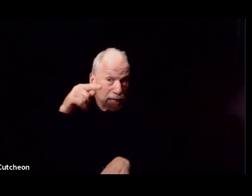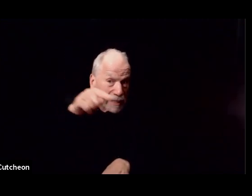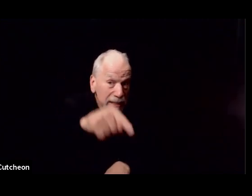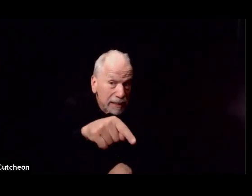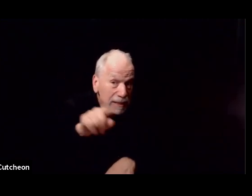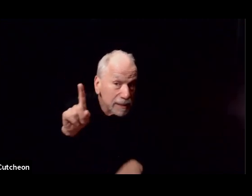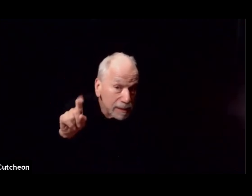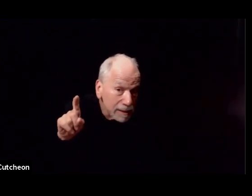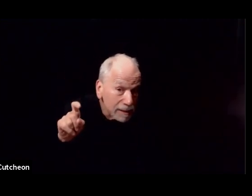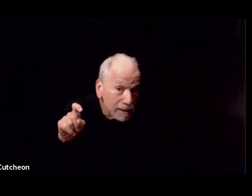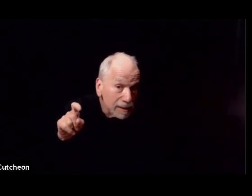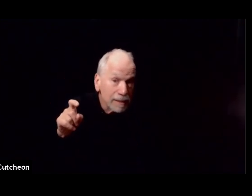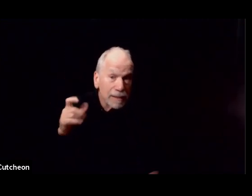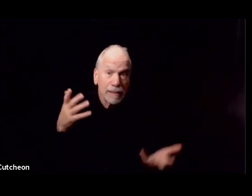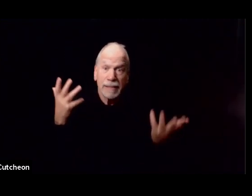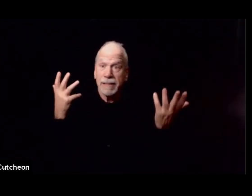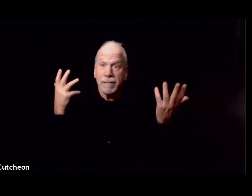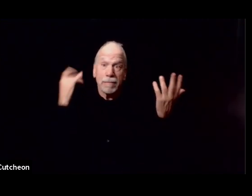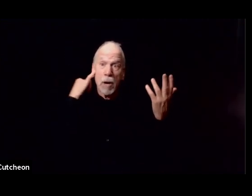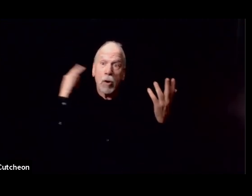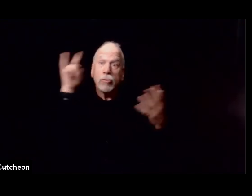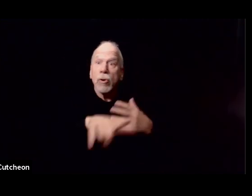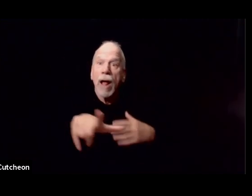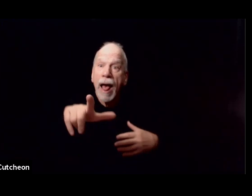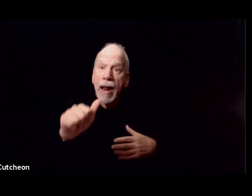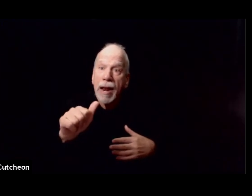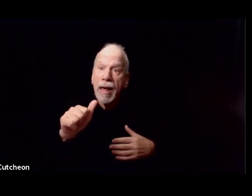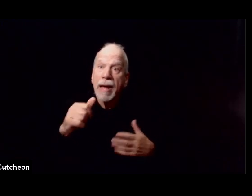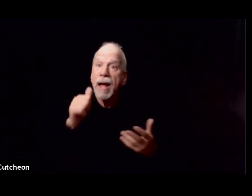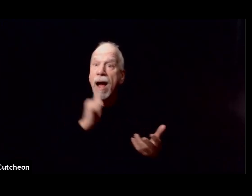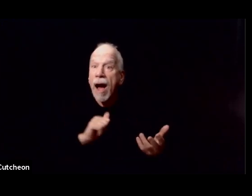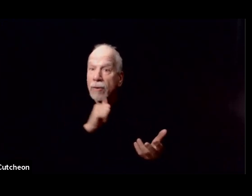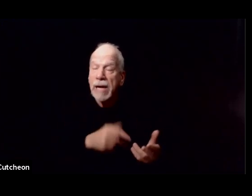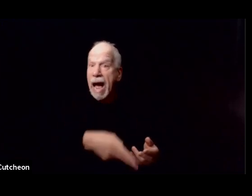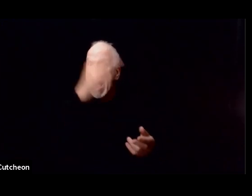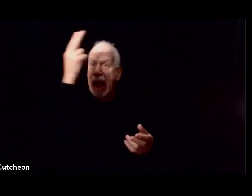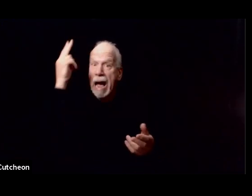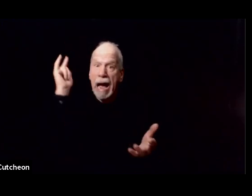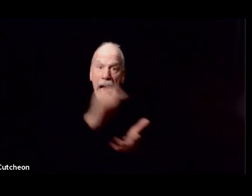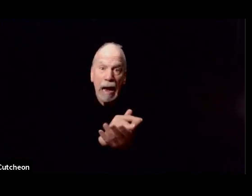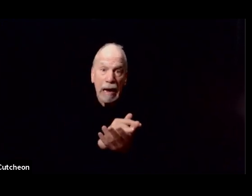You know, even if you're using rideshare or other activities, there's just sort of multiple